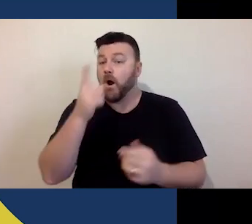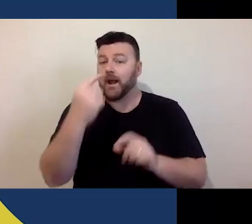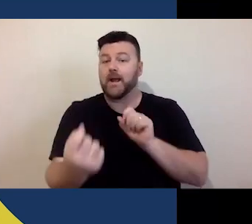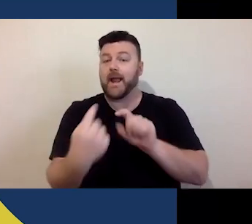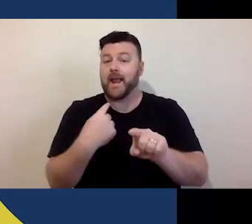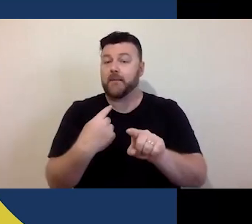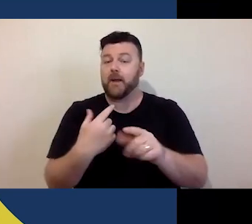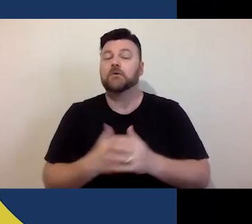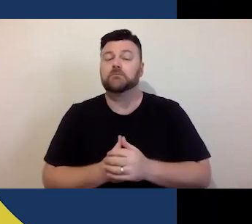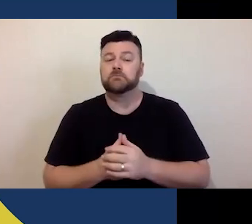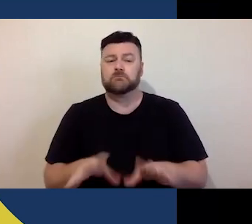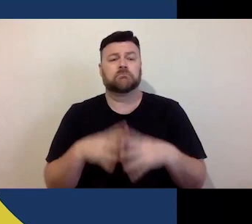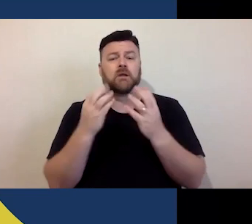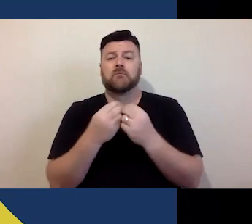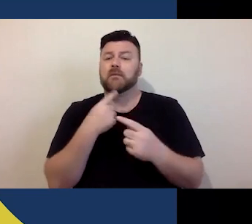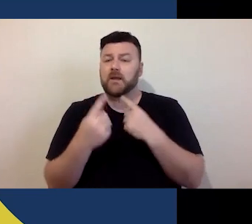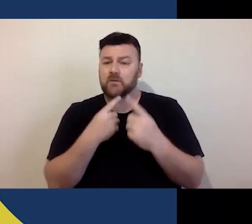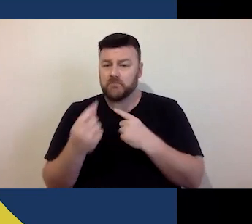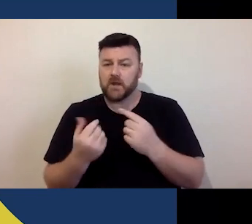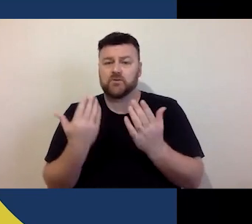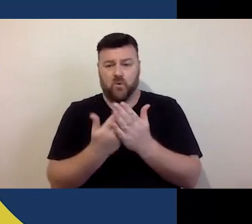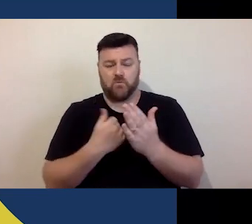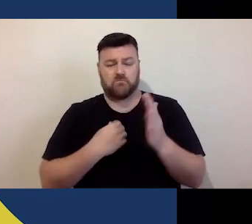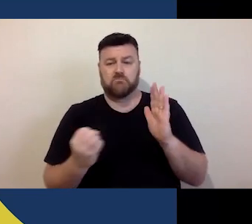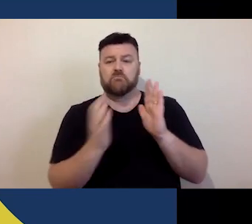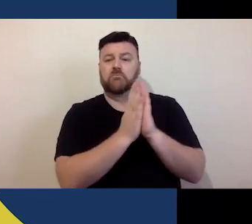All of the information can be found on our main website.